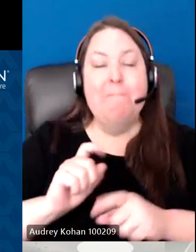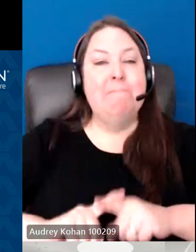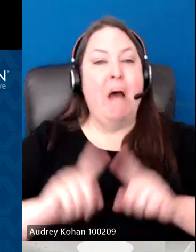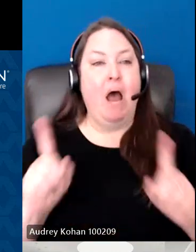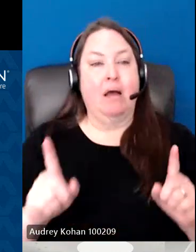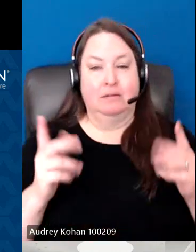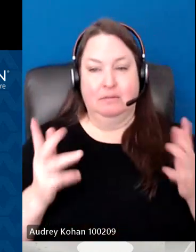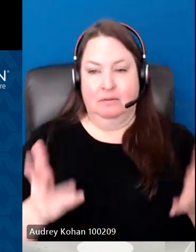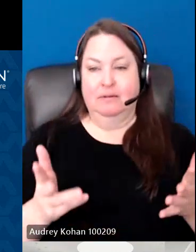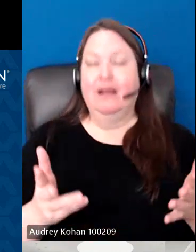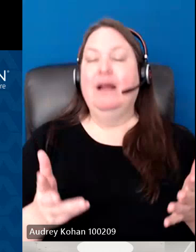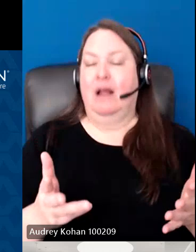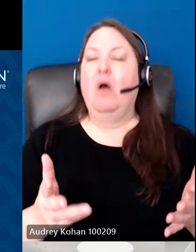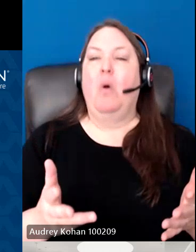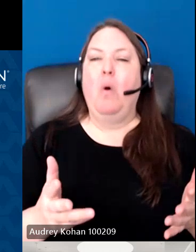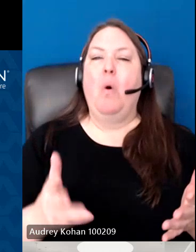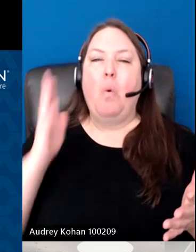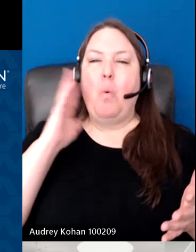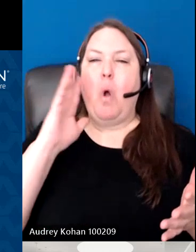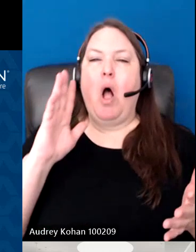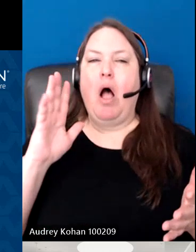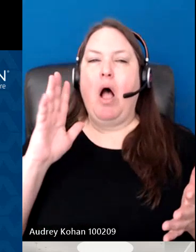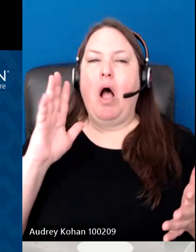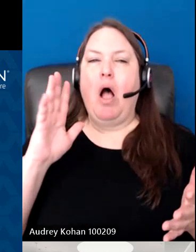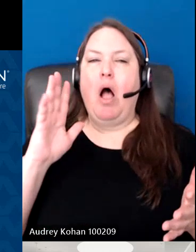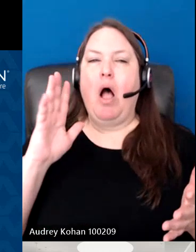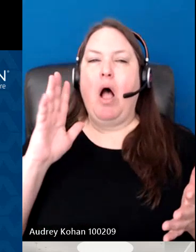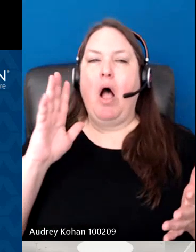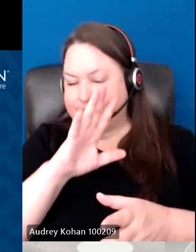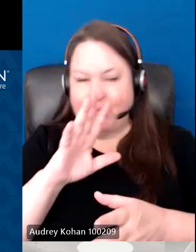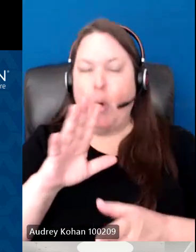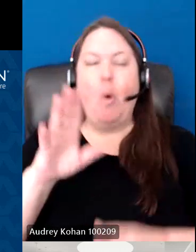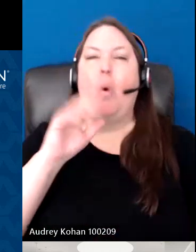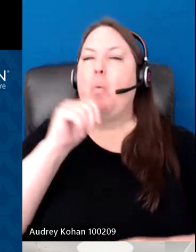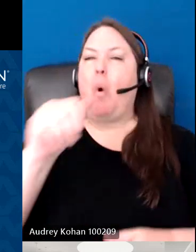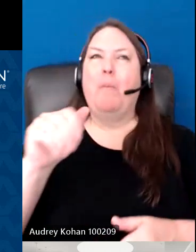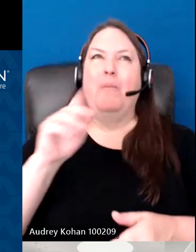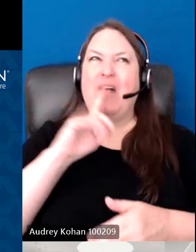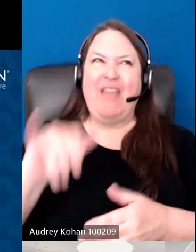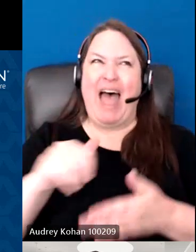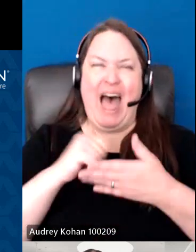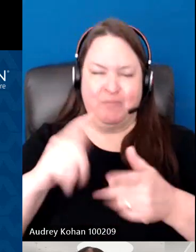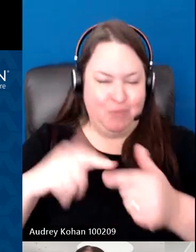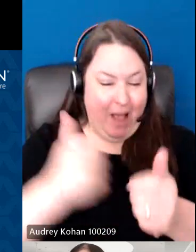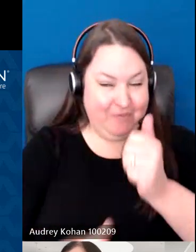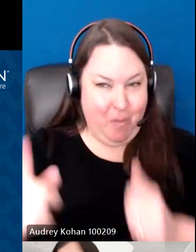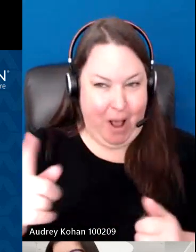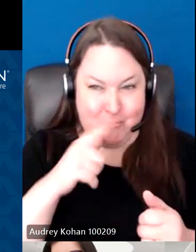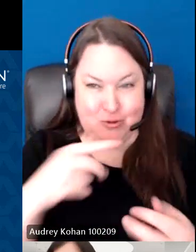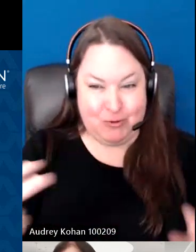um it would fall more generally this won't won't be all that helpful to everyone listening but you